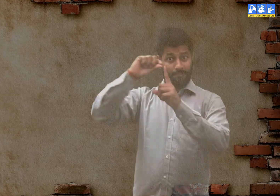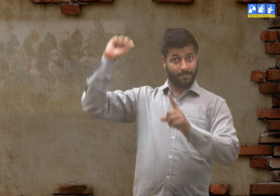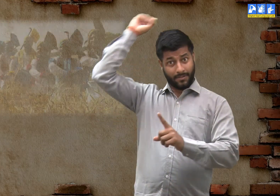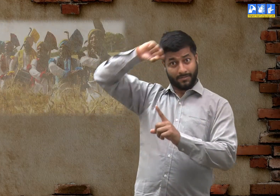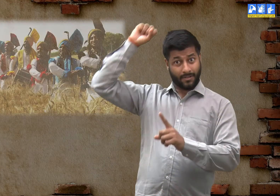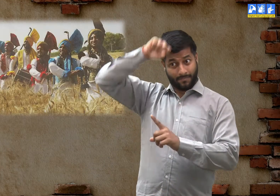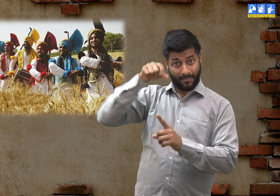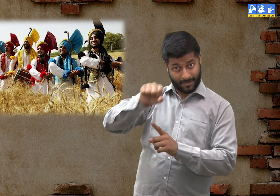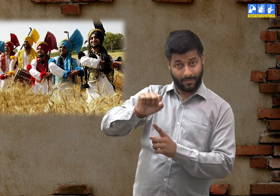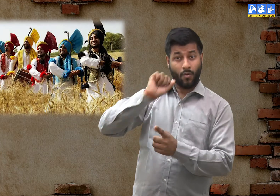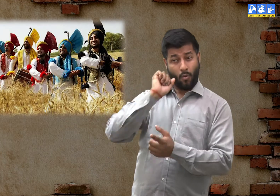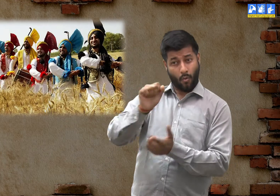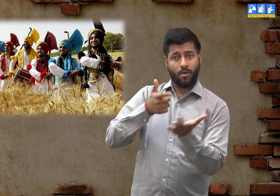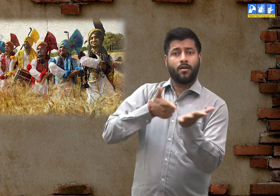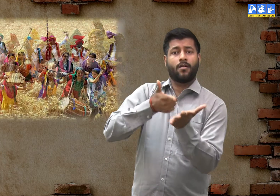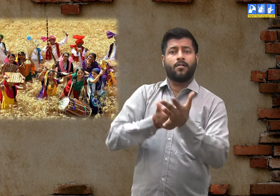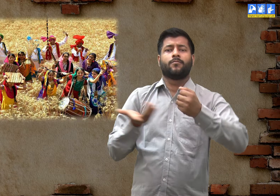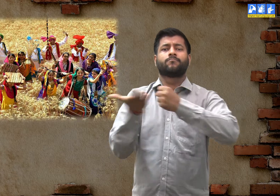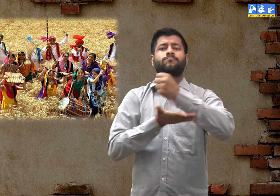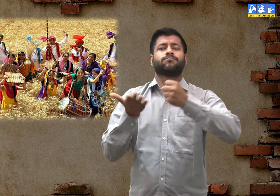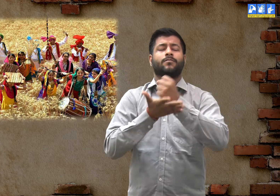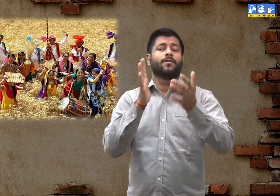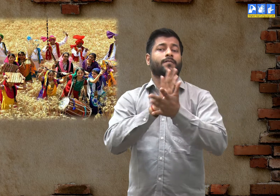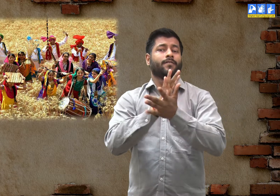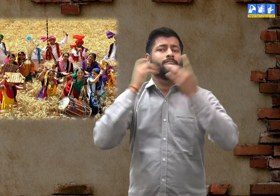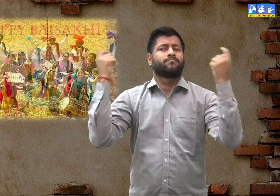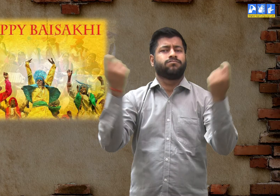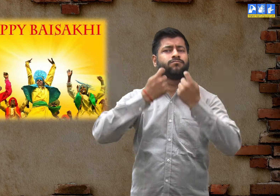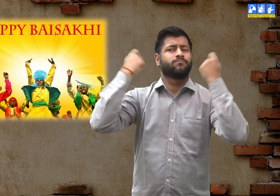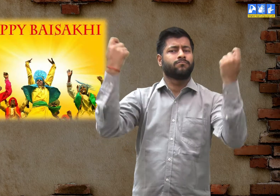Baisakhi is a popular festival of harvest in Punjab